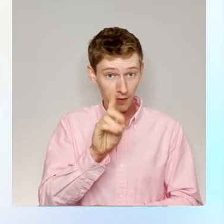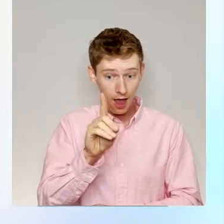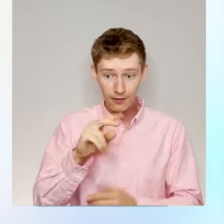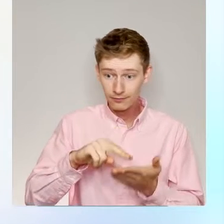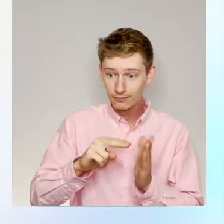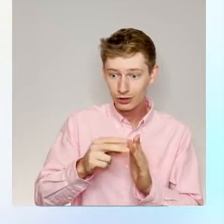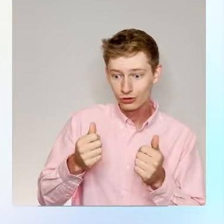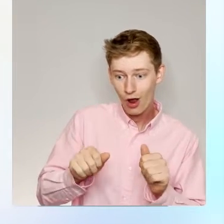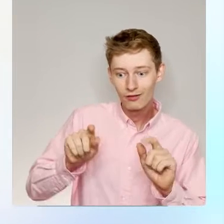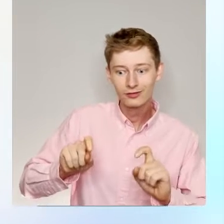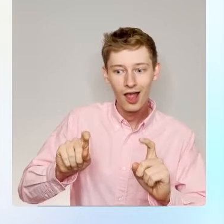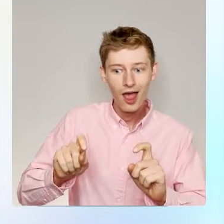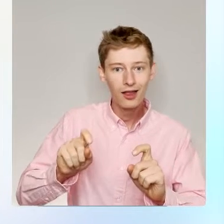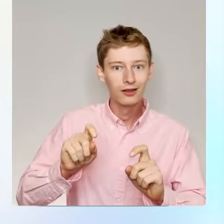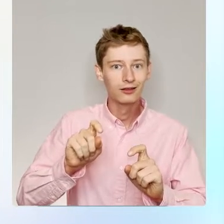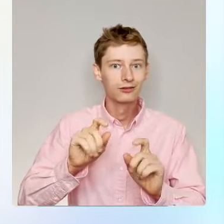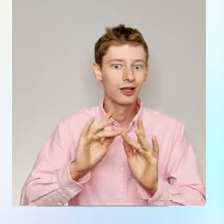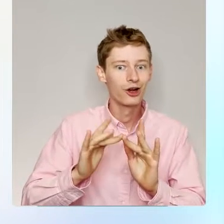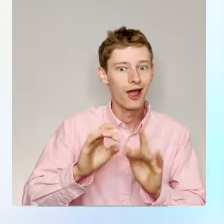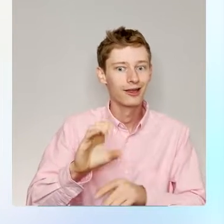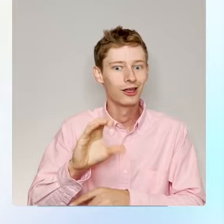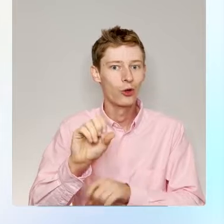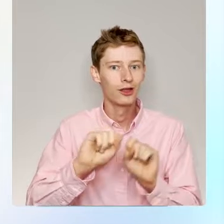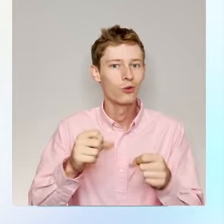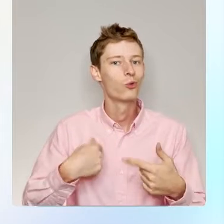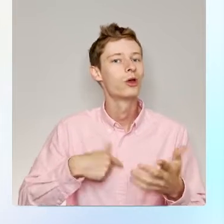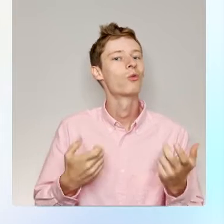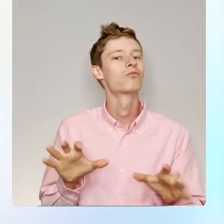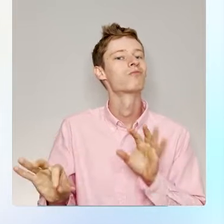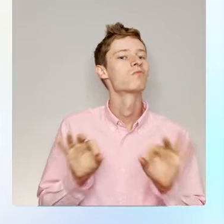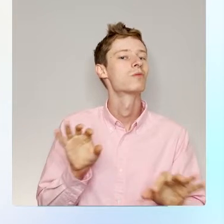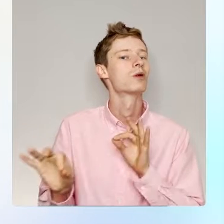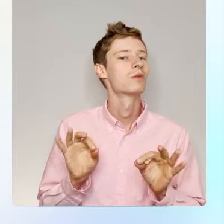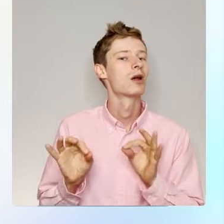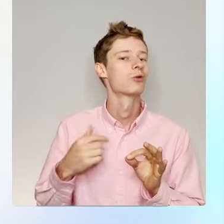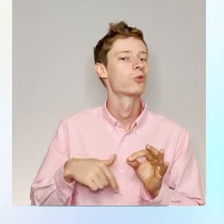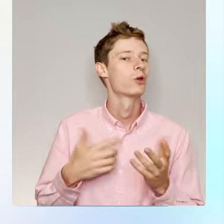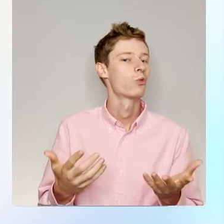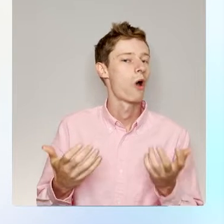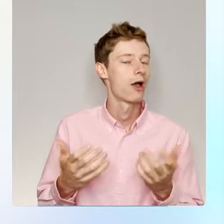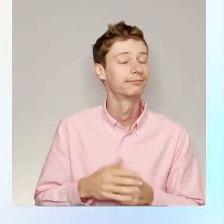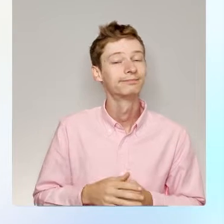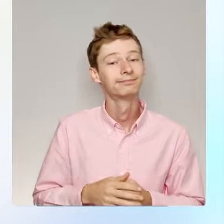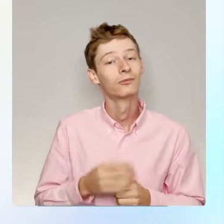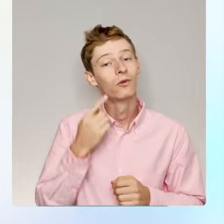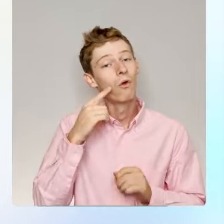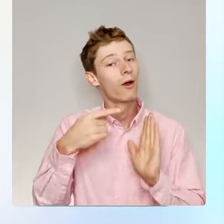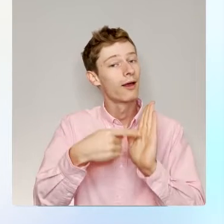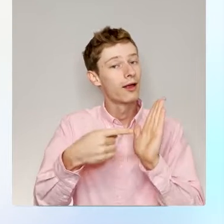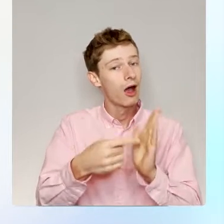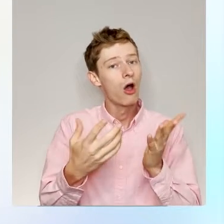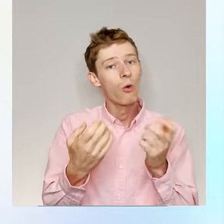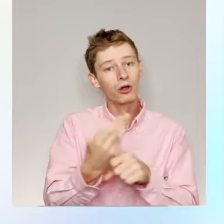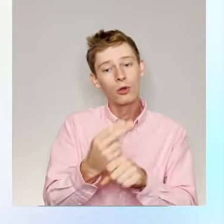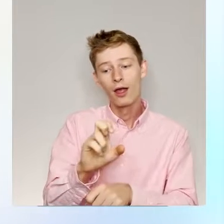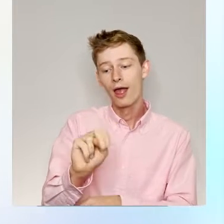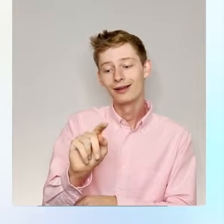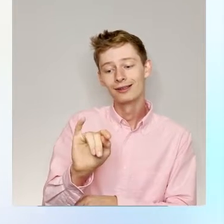For example, we wanted to use an entity component system architecture to organize our project in a performant way, so we used an open source ECS implementation